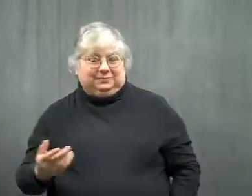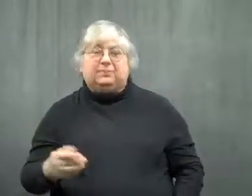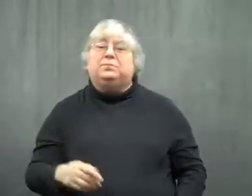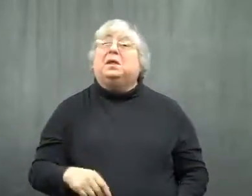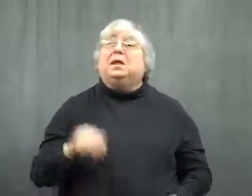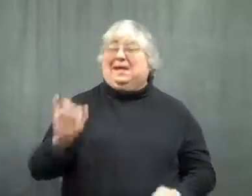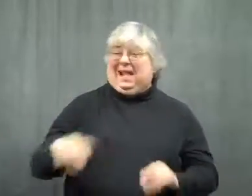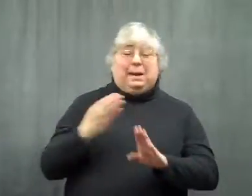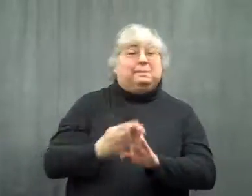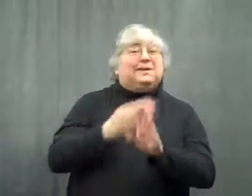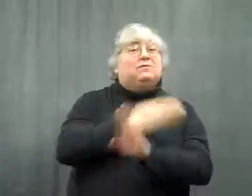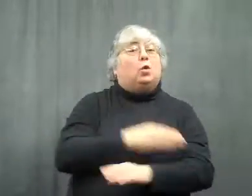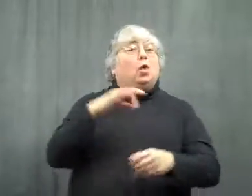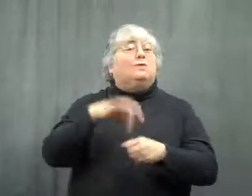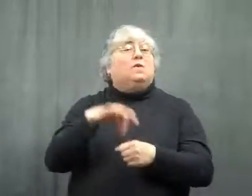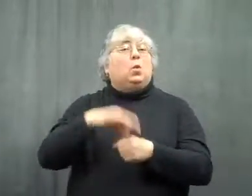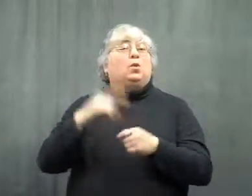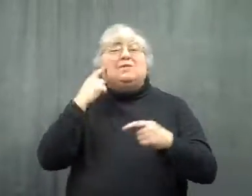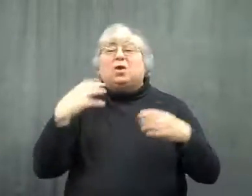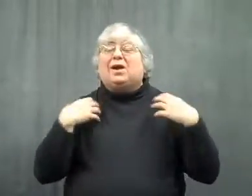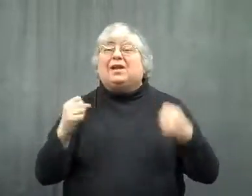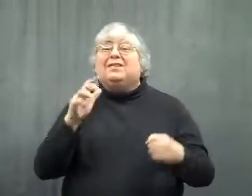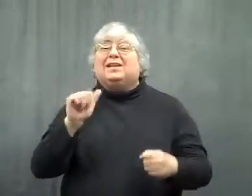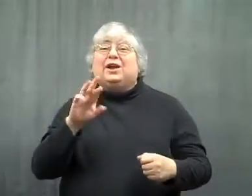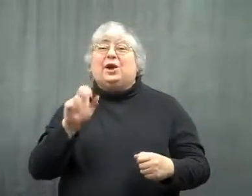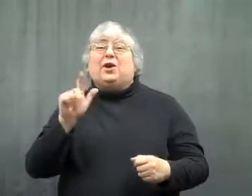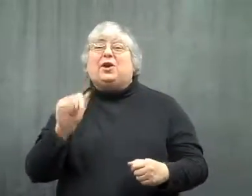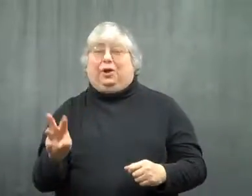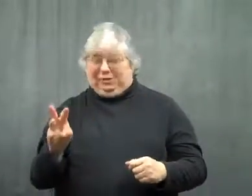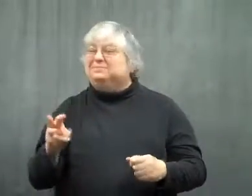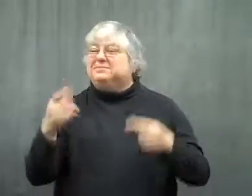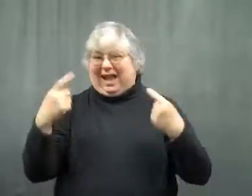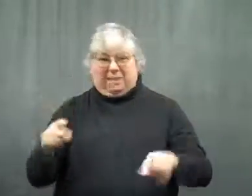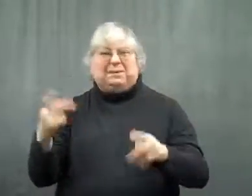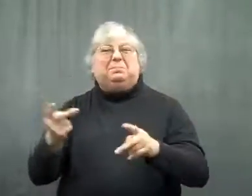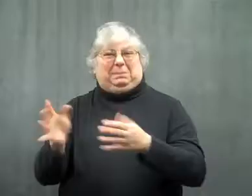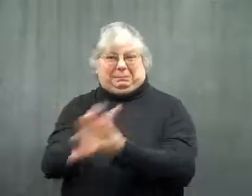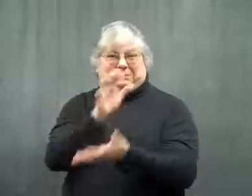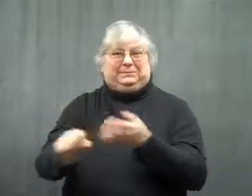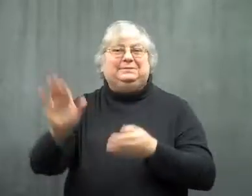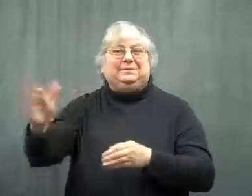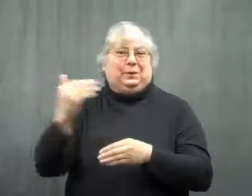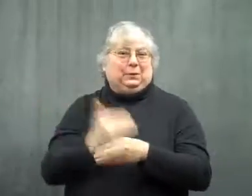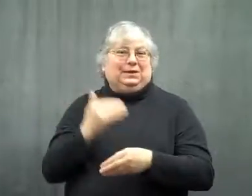Just before the health care vote, her window was vandalized,